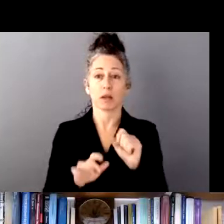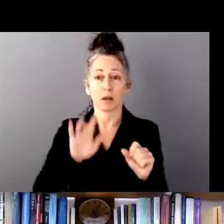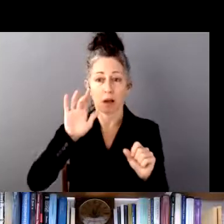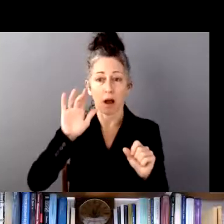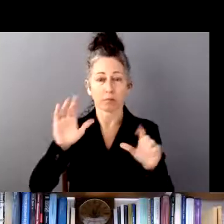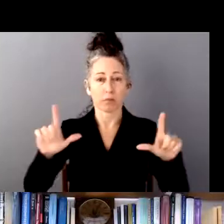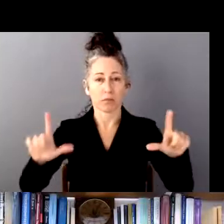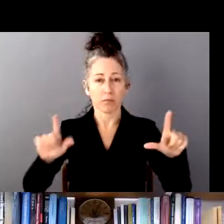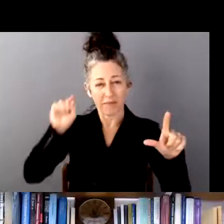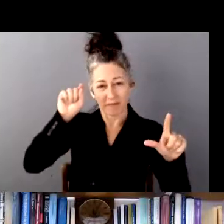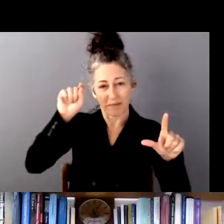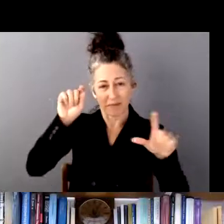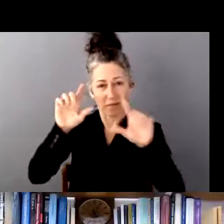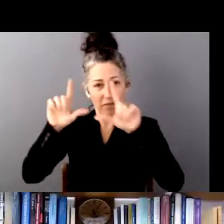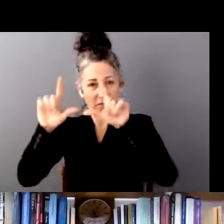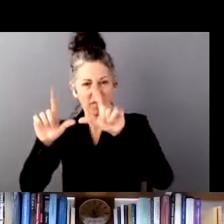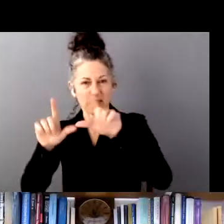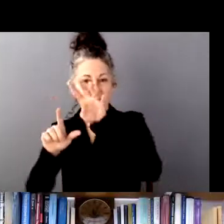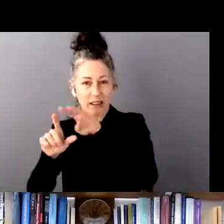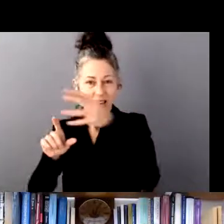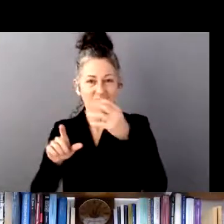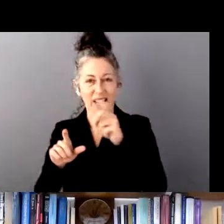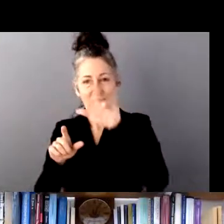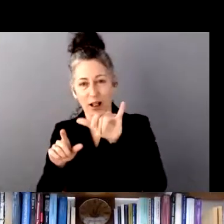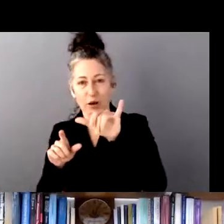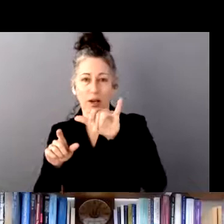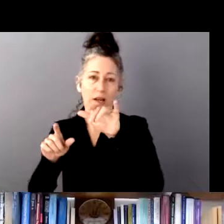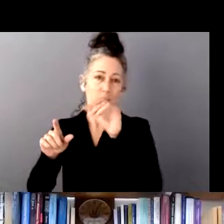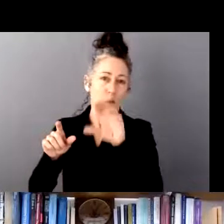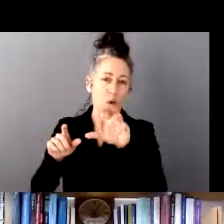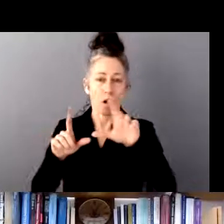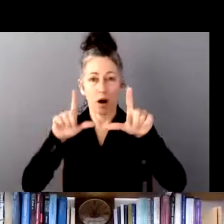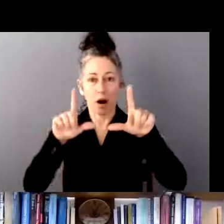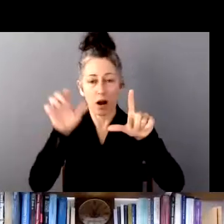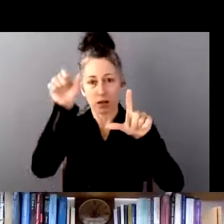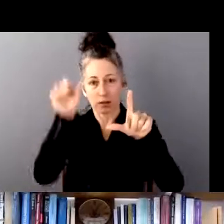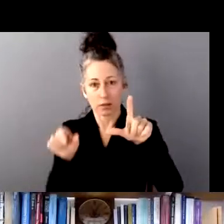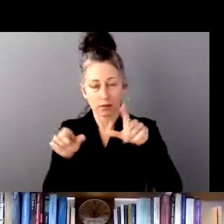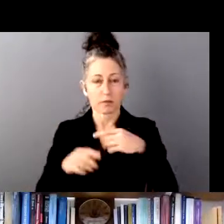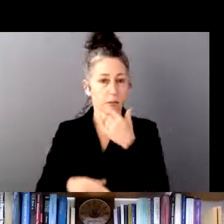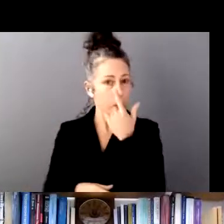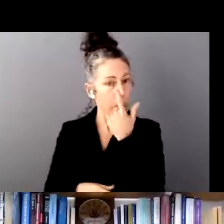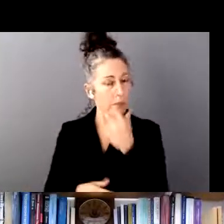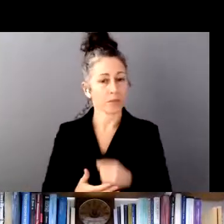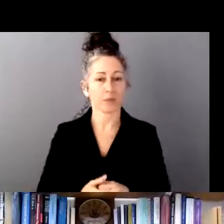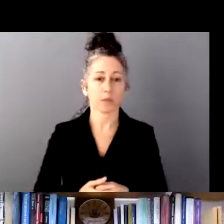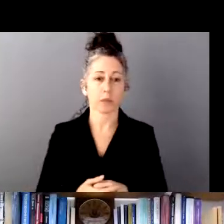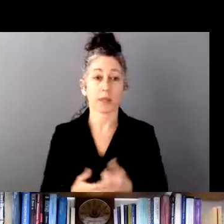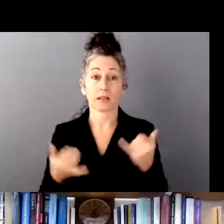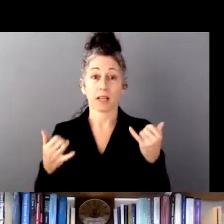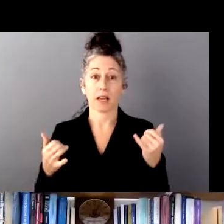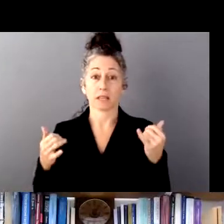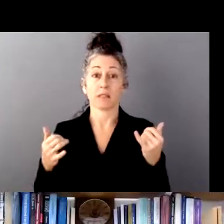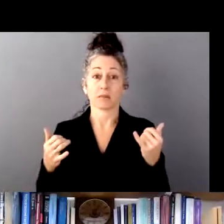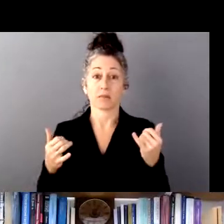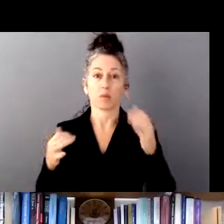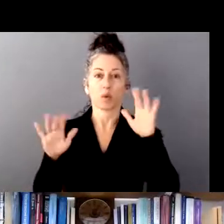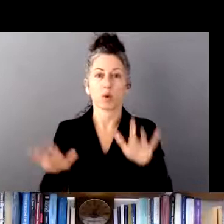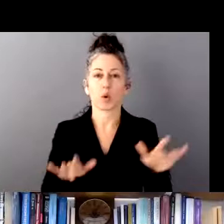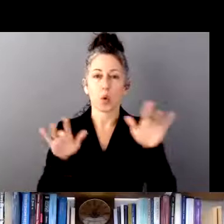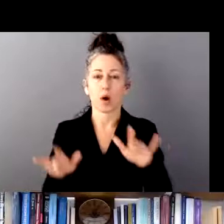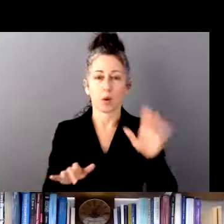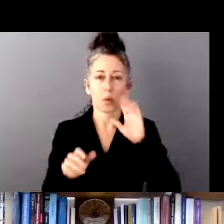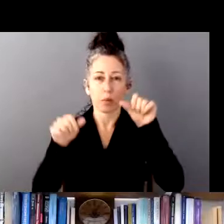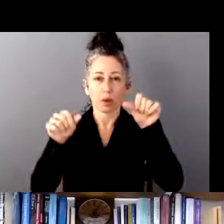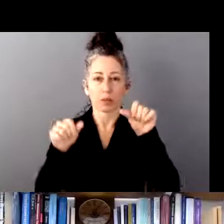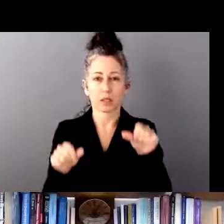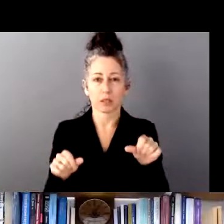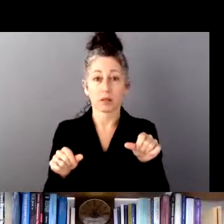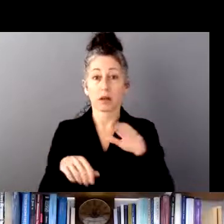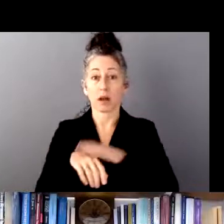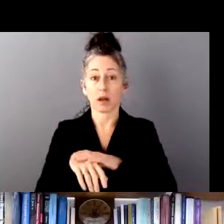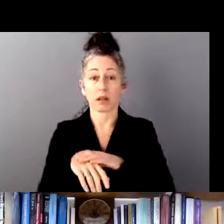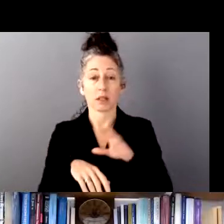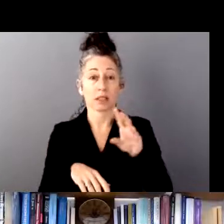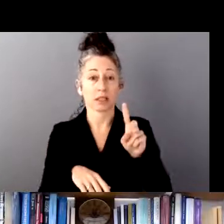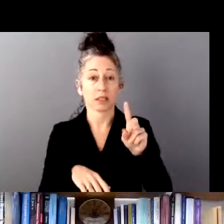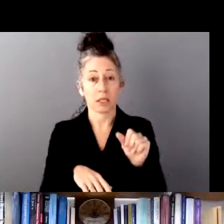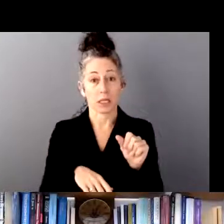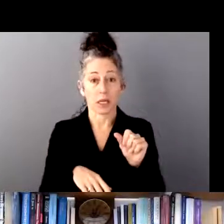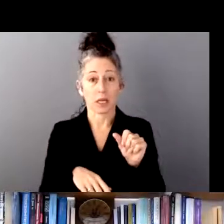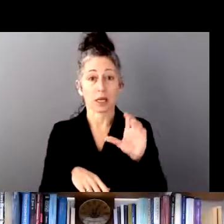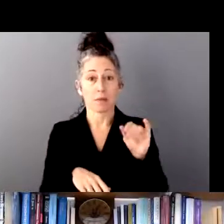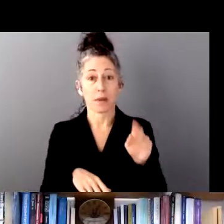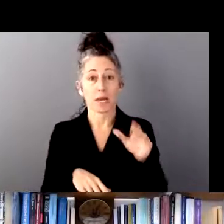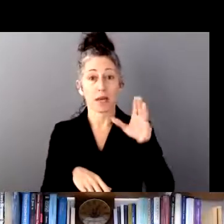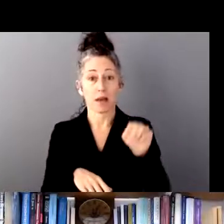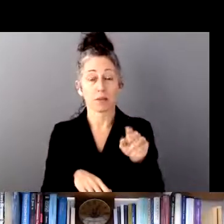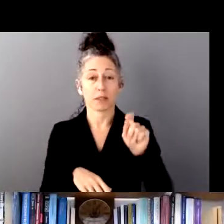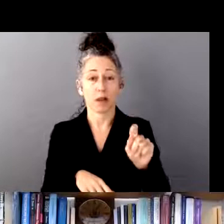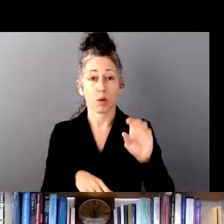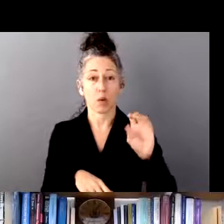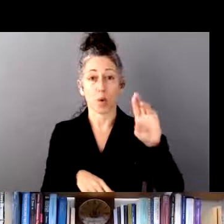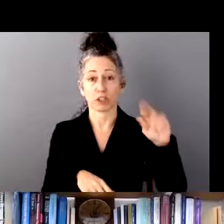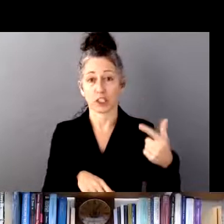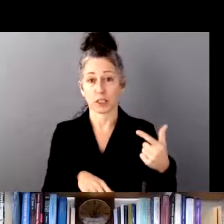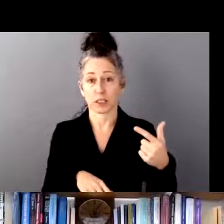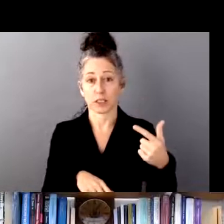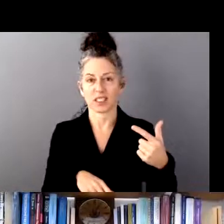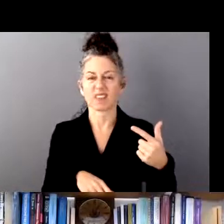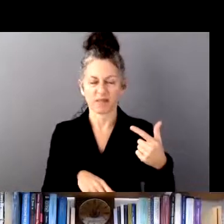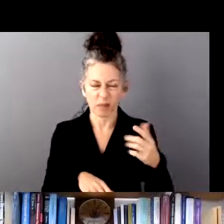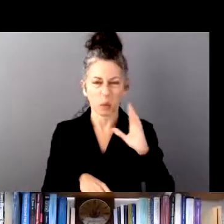disabilitycompendium.org. It does take some processing time. Hopefully we'll have them up in the next couple of days.